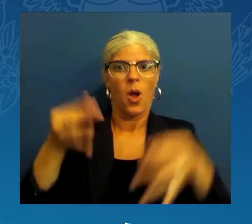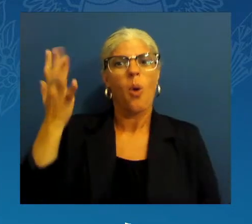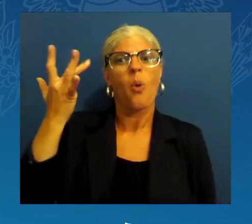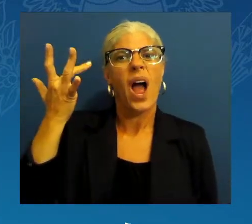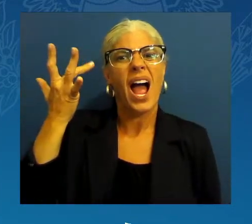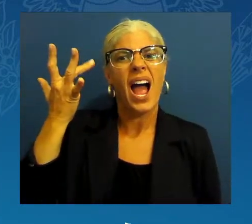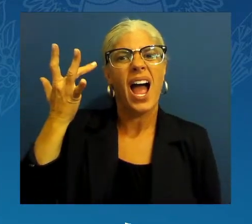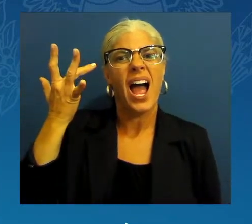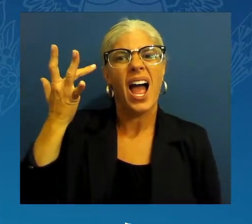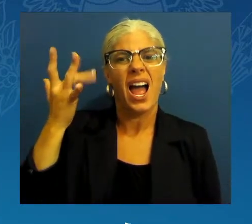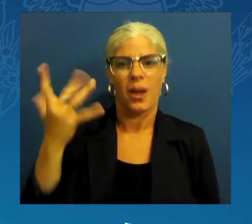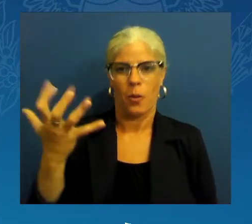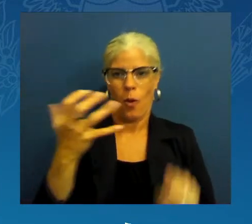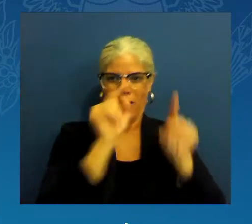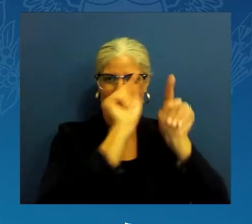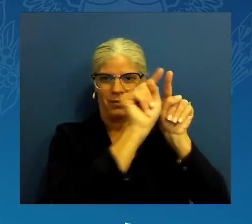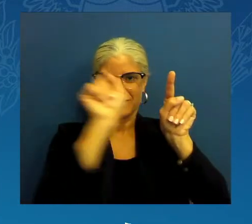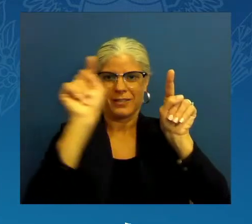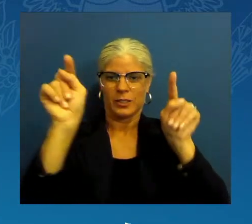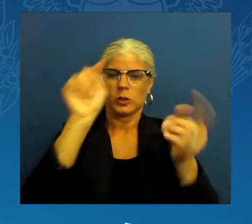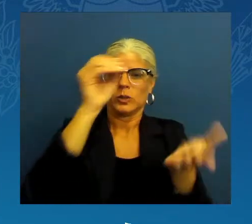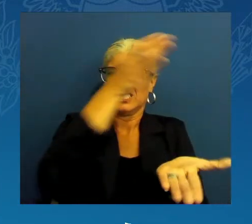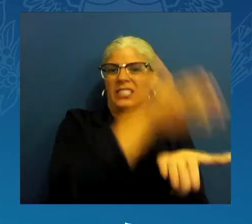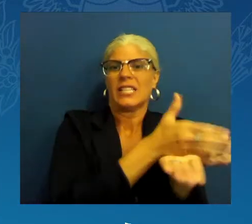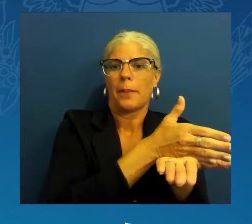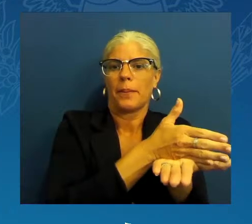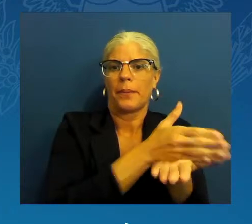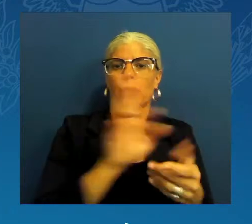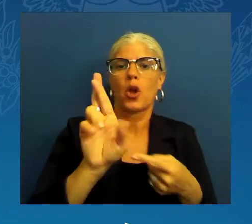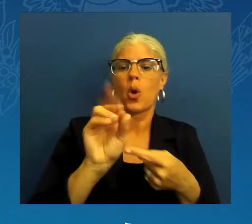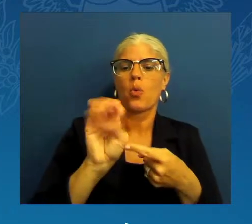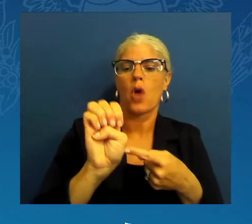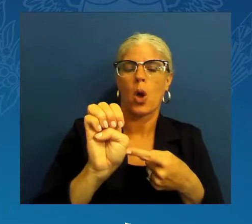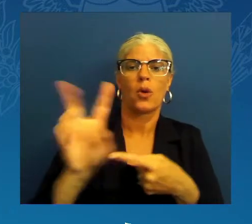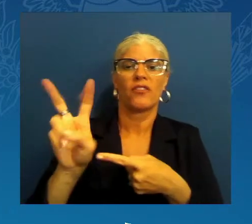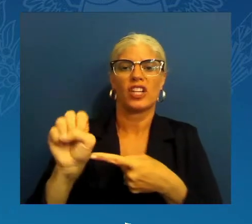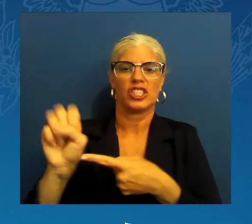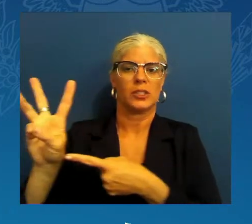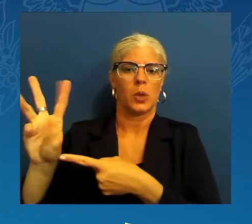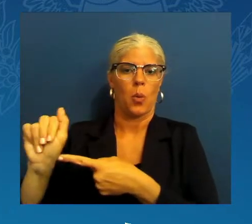And now, in the South, where the majority of Black women live,